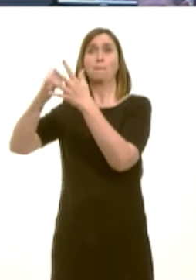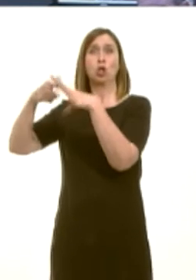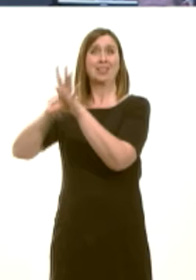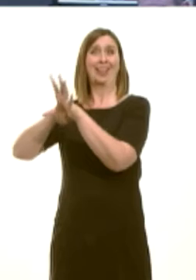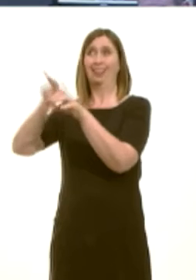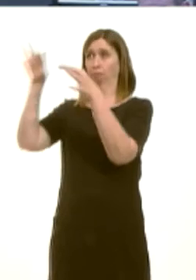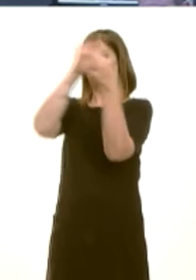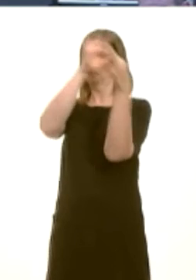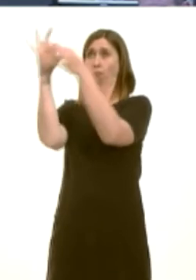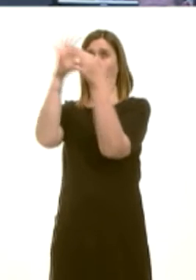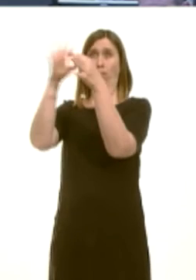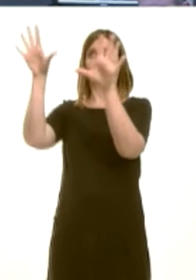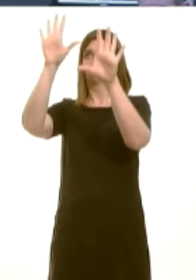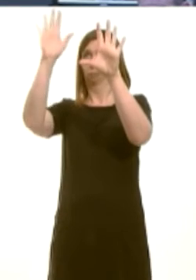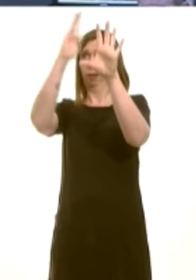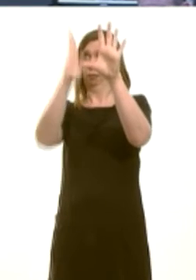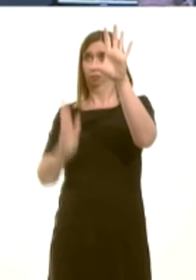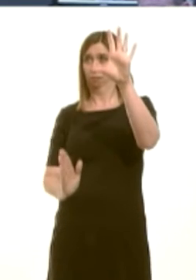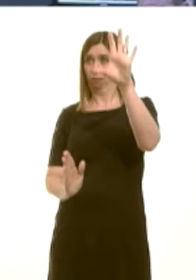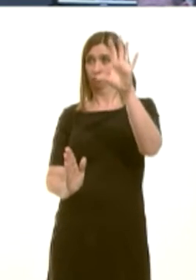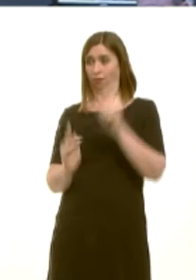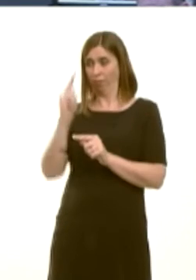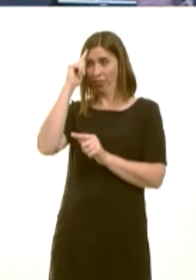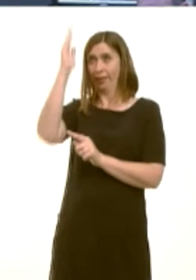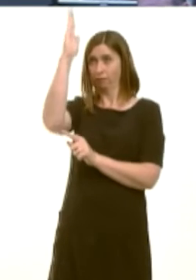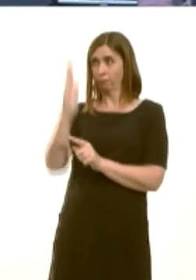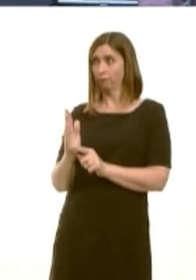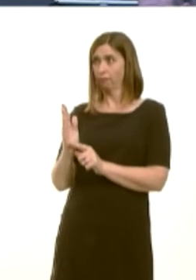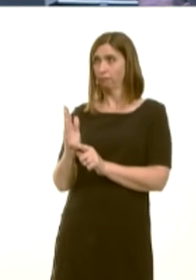that to happen. We shouldnít think that economic boundaries are somehow wholly in sync with